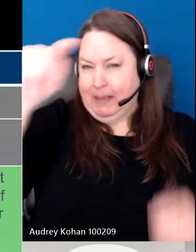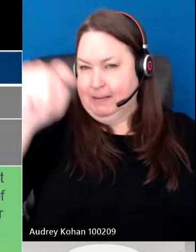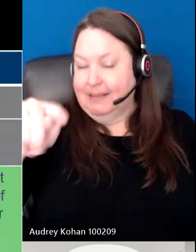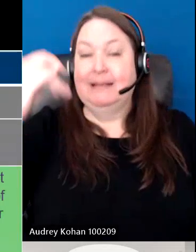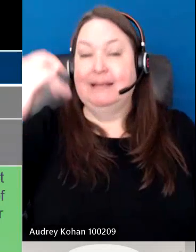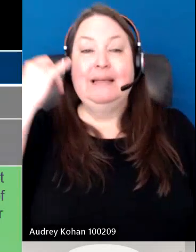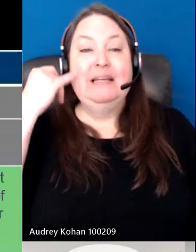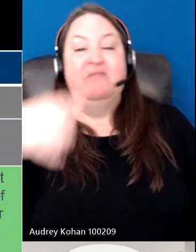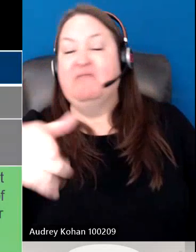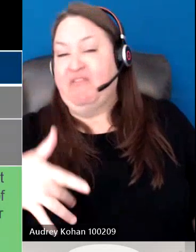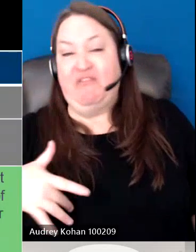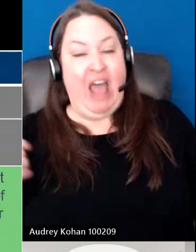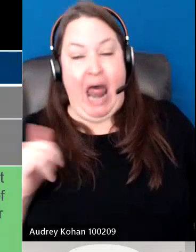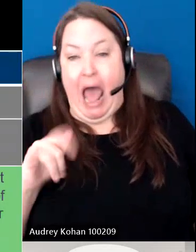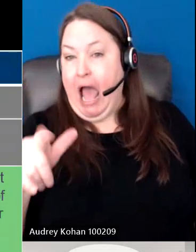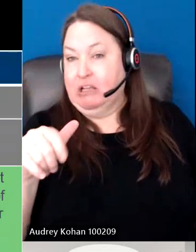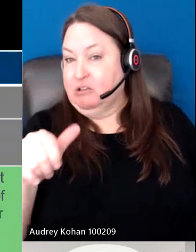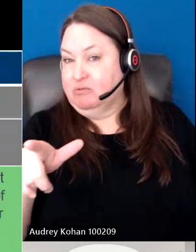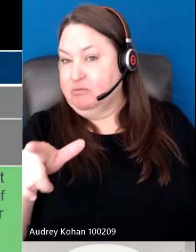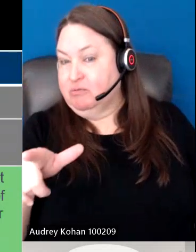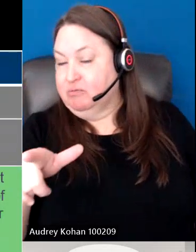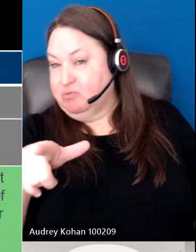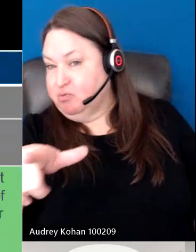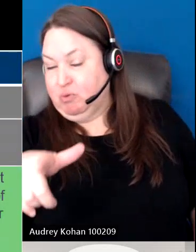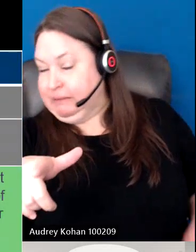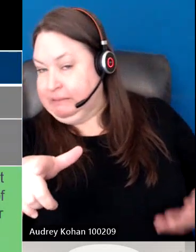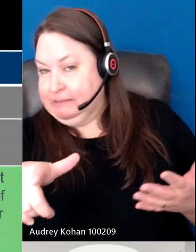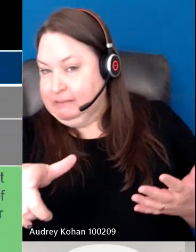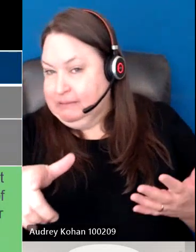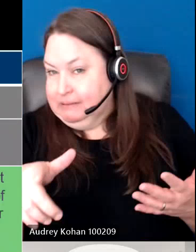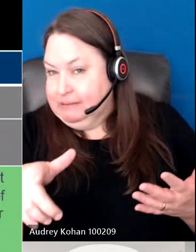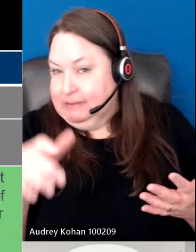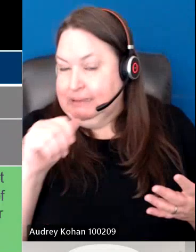don't feel like you're on top of those topics feel free to go back to the the first webinar uh reach